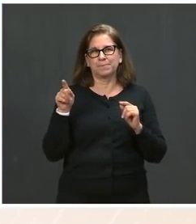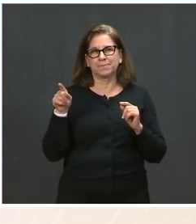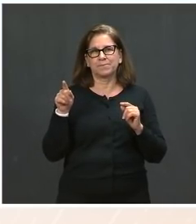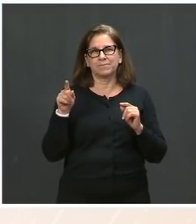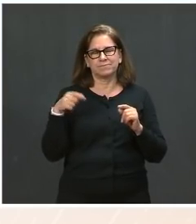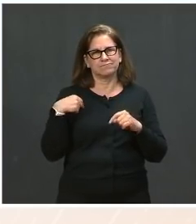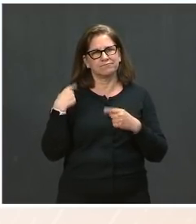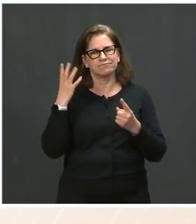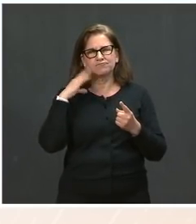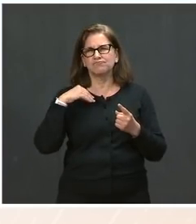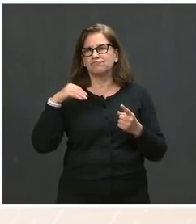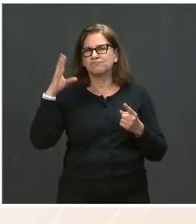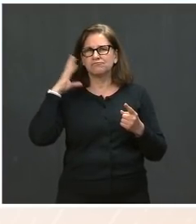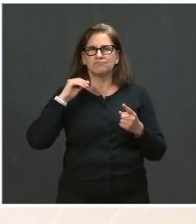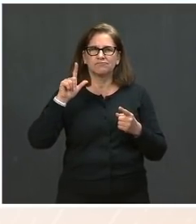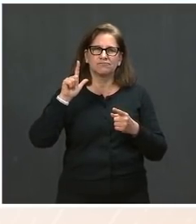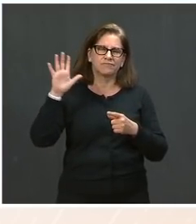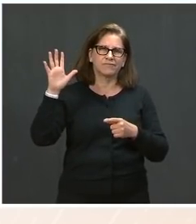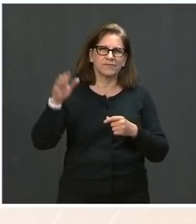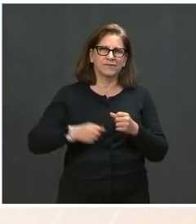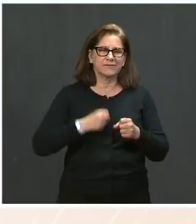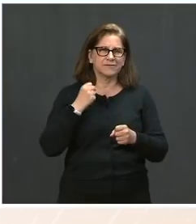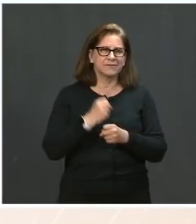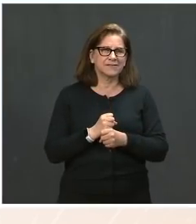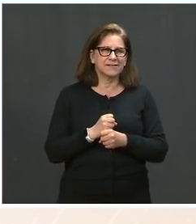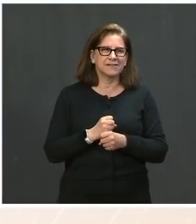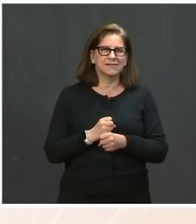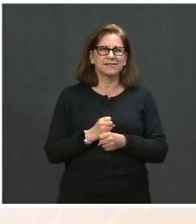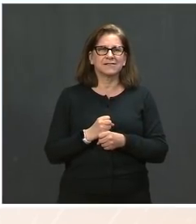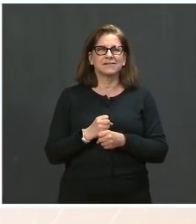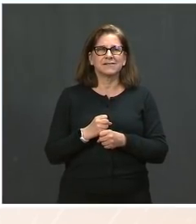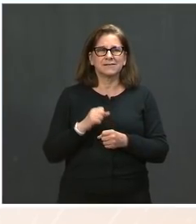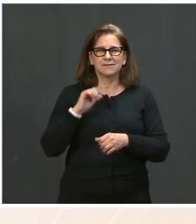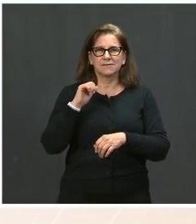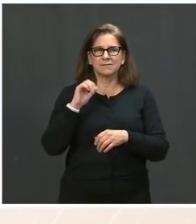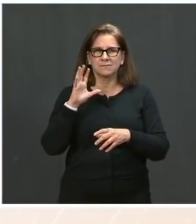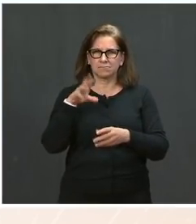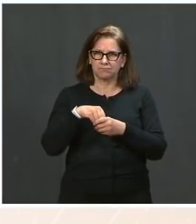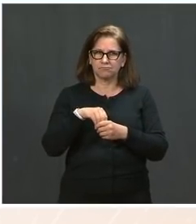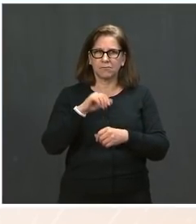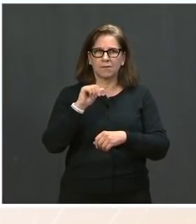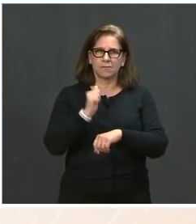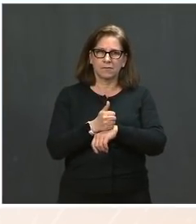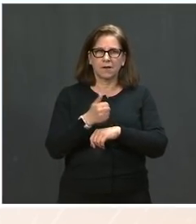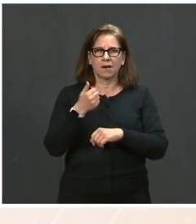He has helped with the 1993 World Trade Center bomb. He helped invest- -- he helped -- while he was there,